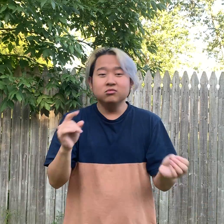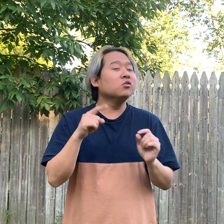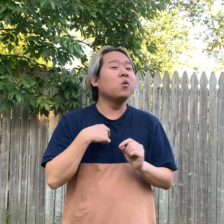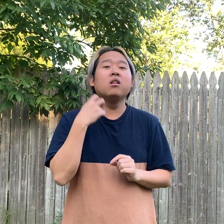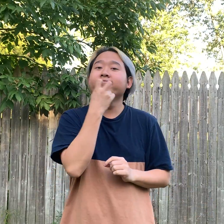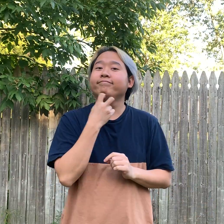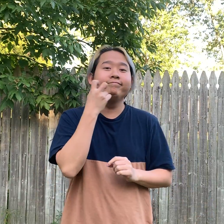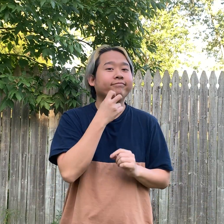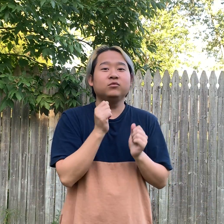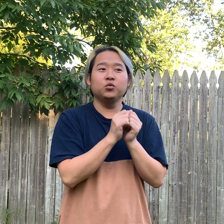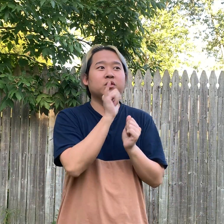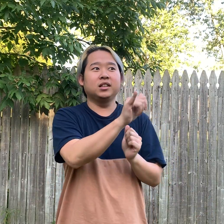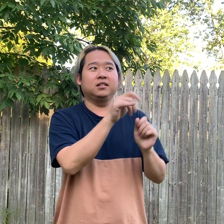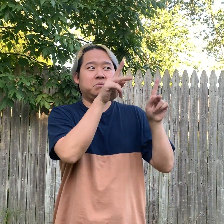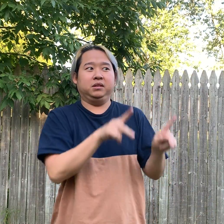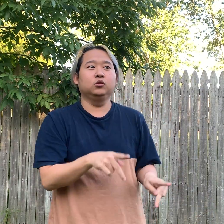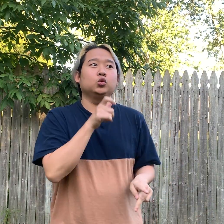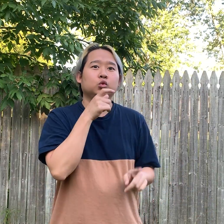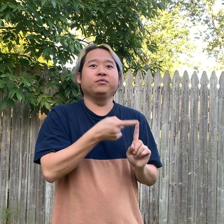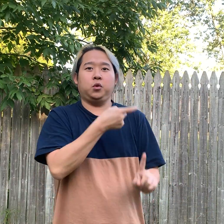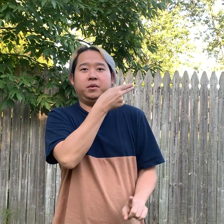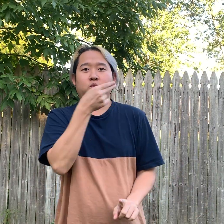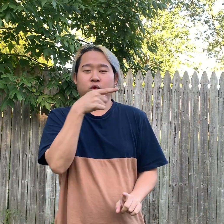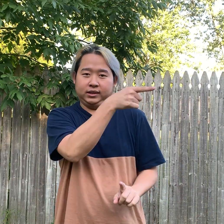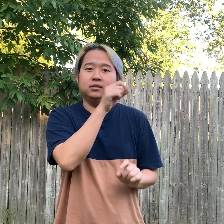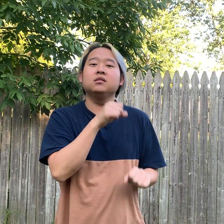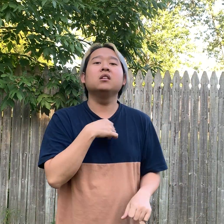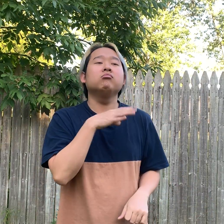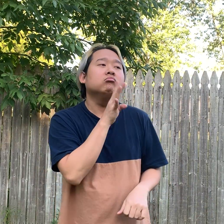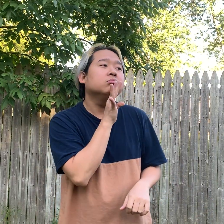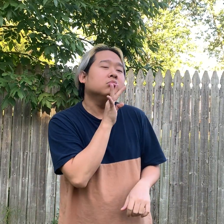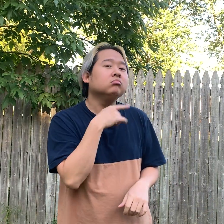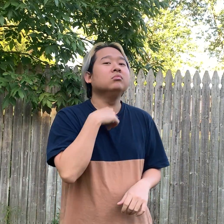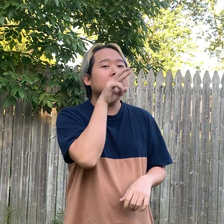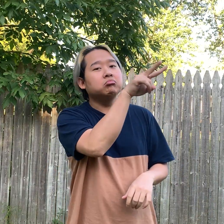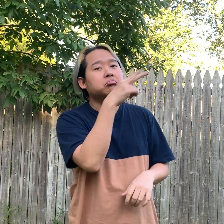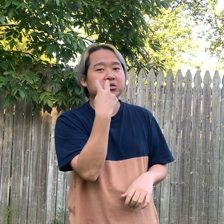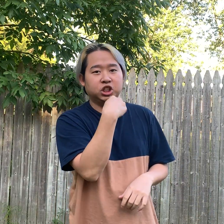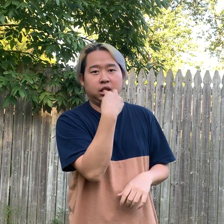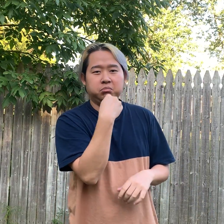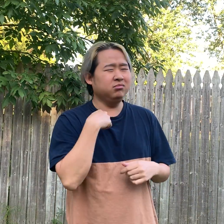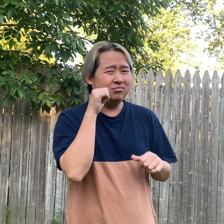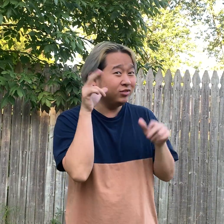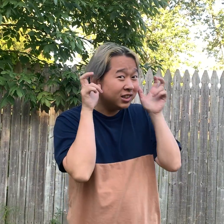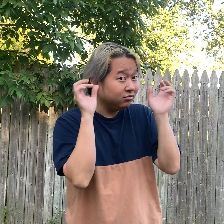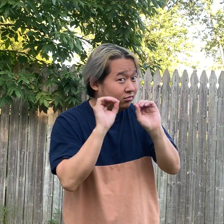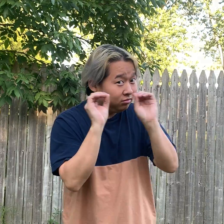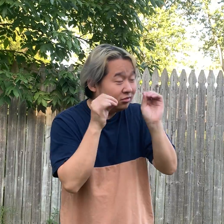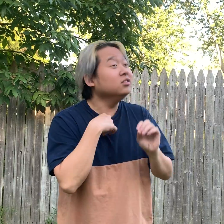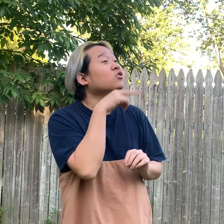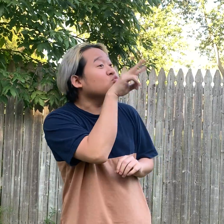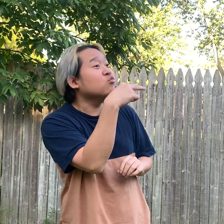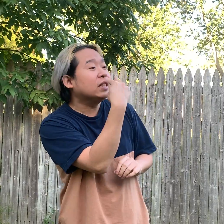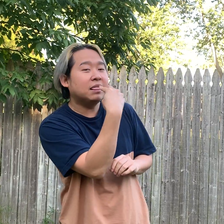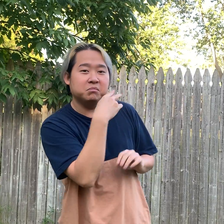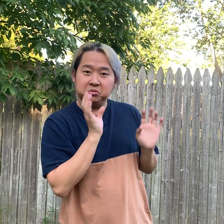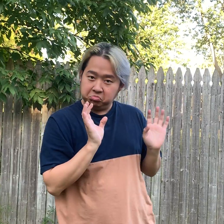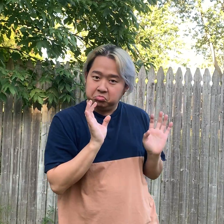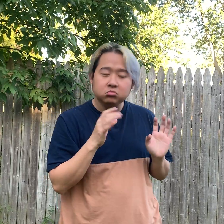I had to rely upon lipreading the hearing, Indonesian staff throughout this experience.